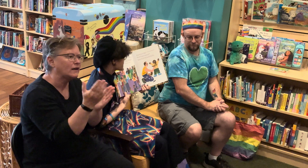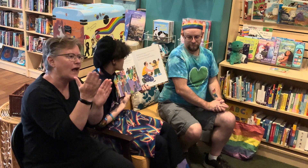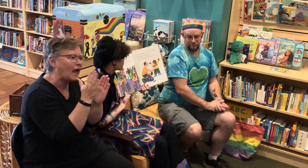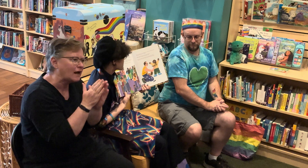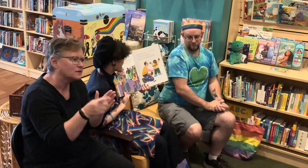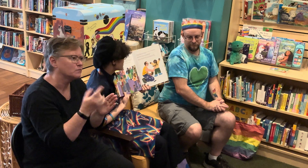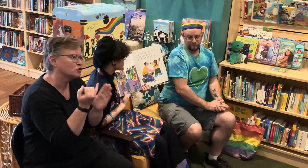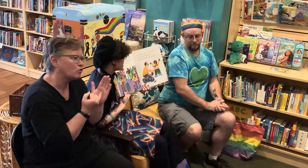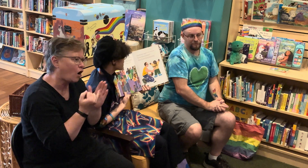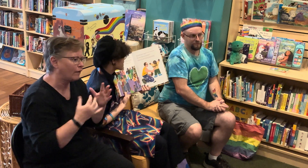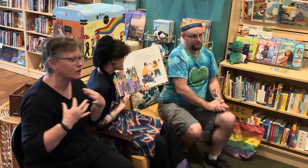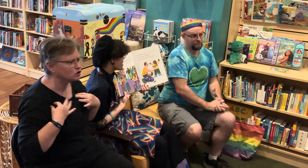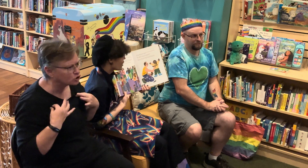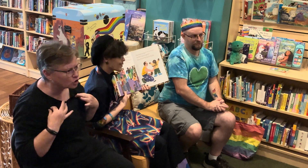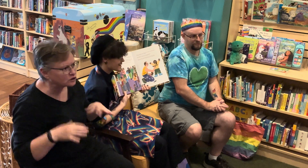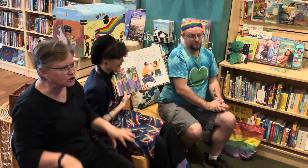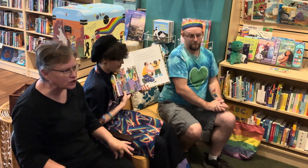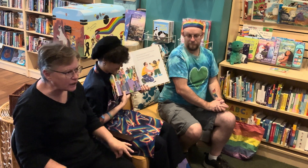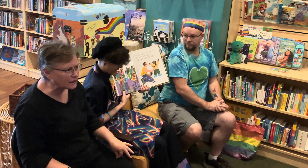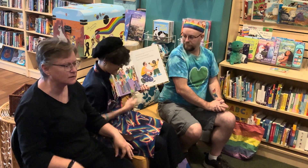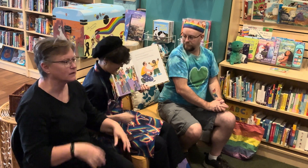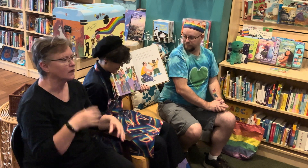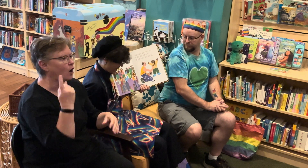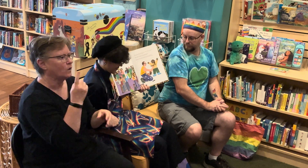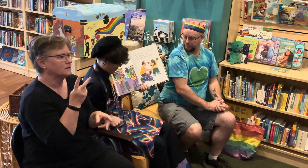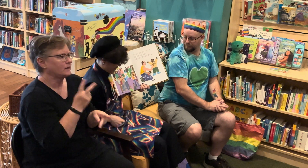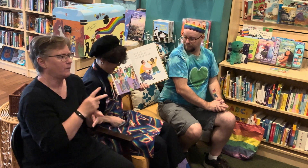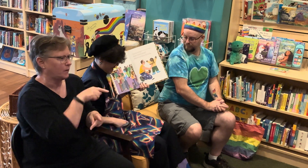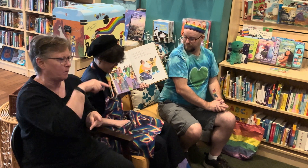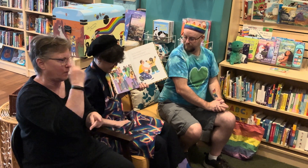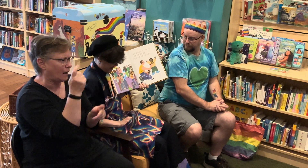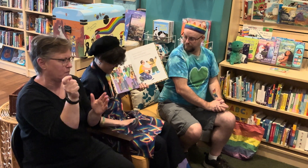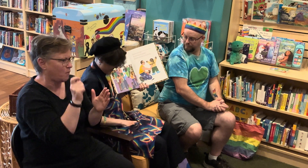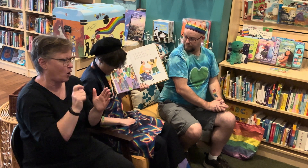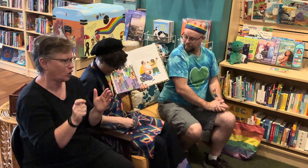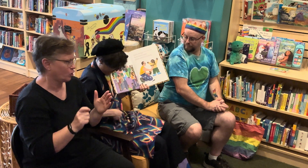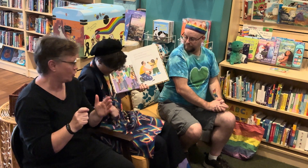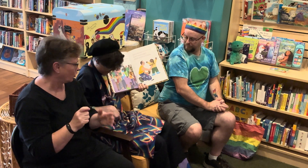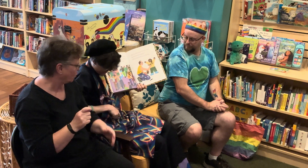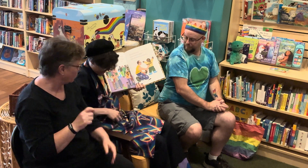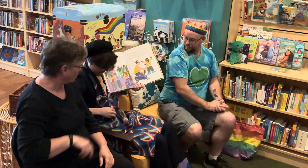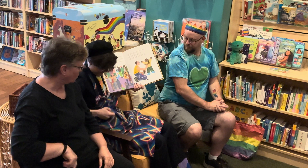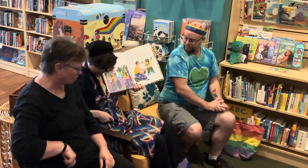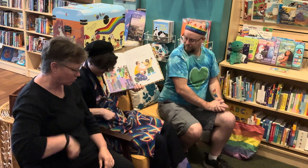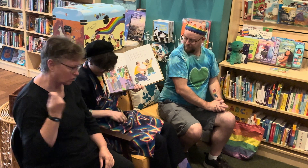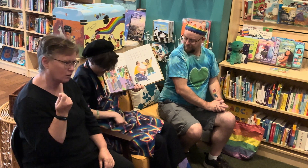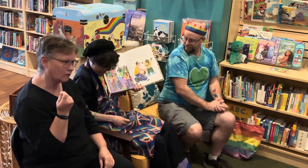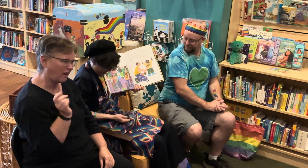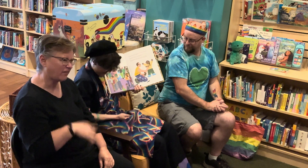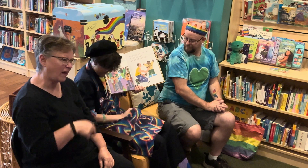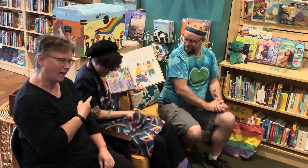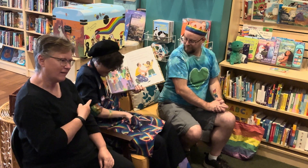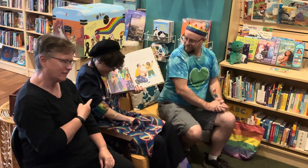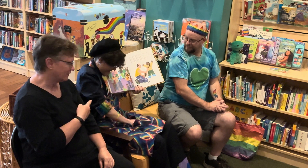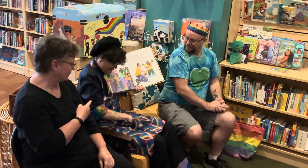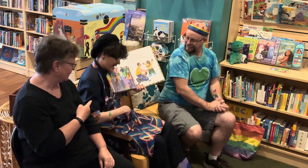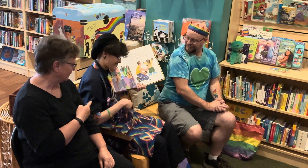skateboards, and jeans, he always kept a black marker handy. Kind of like... if I can get it... the black